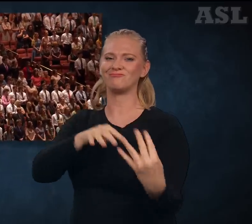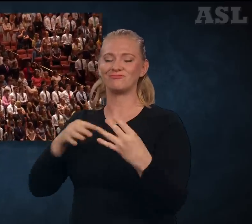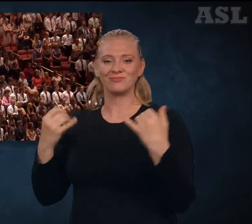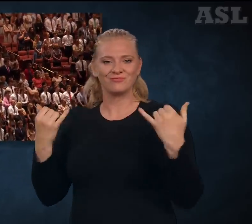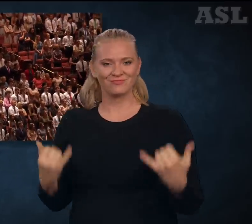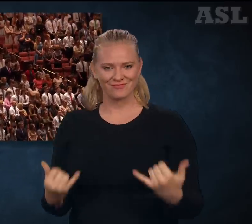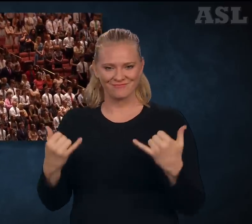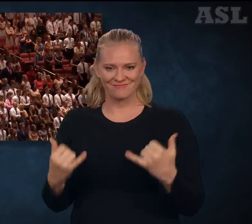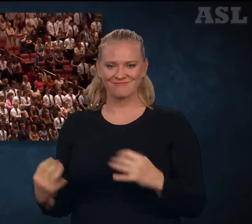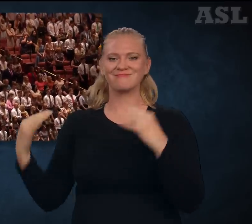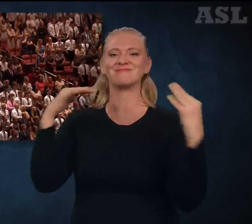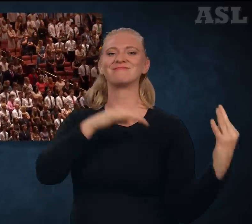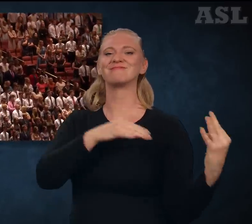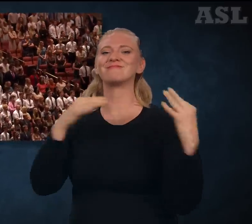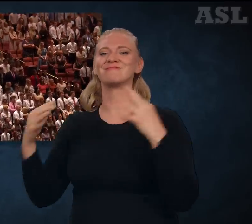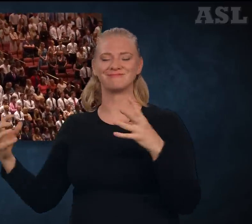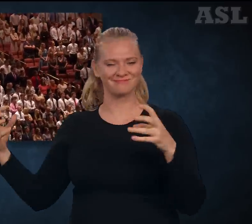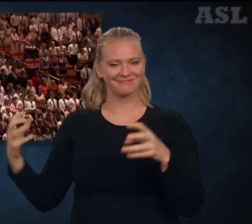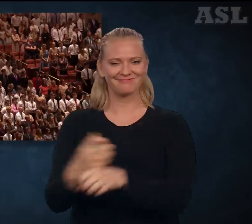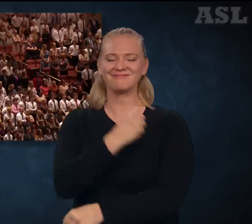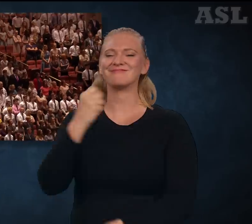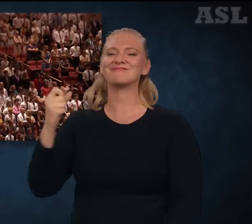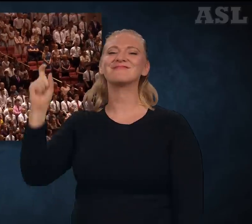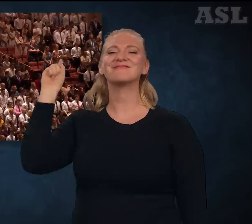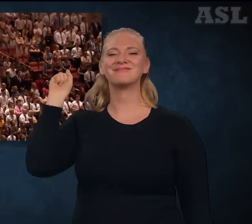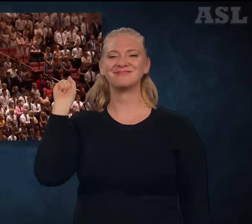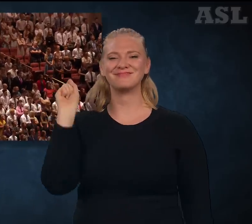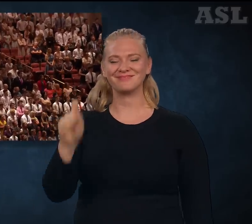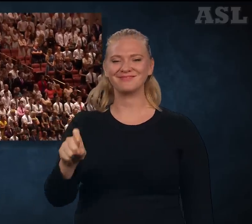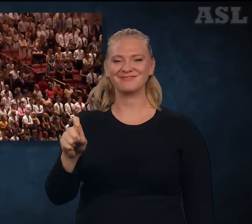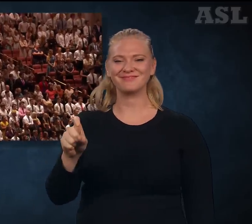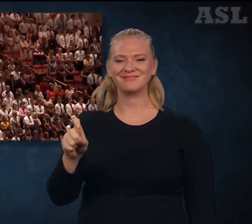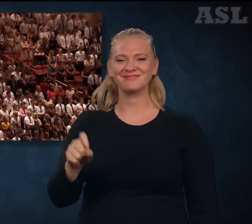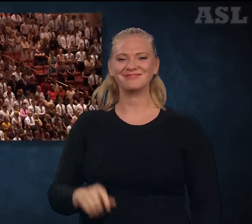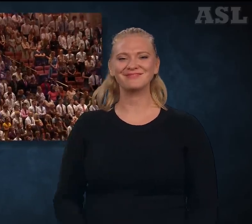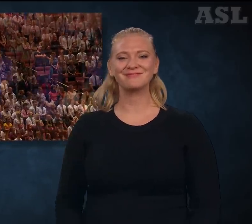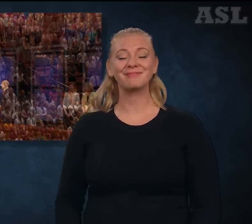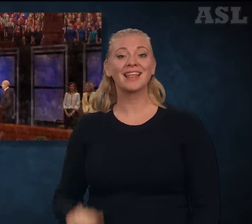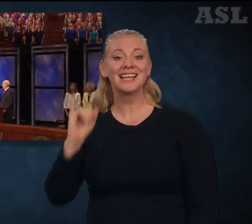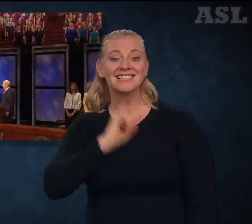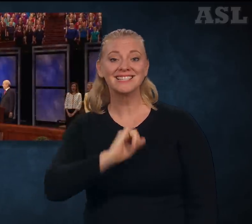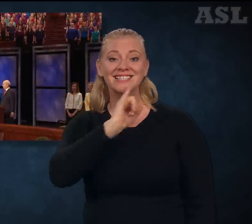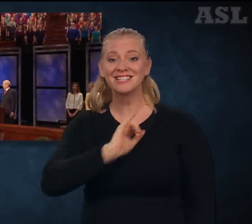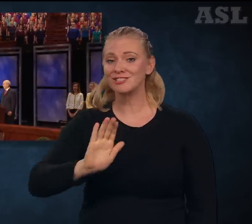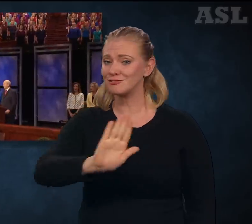HOPE OF ISRAEL, ON TO BATTLE; NOW THE VICT'RY WE MUST WIN!